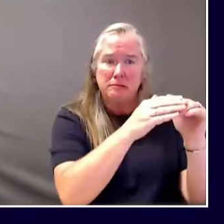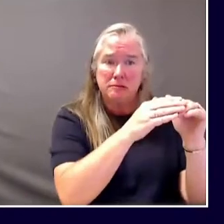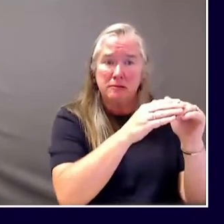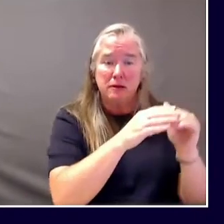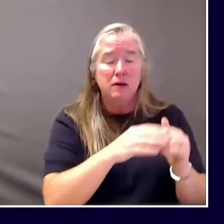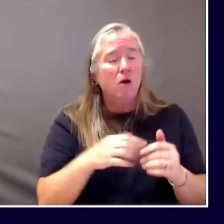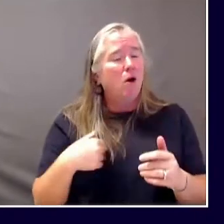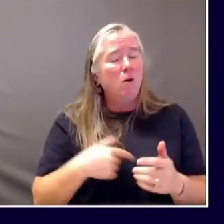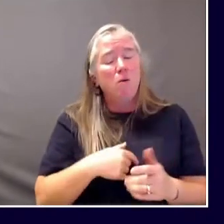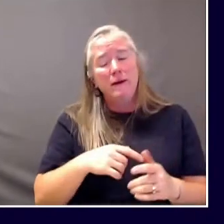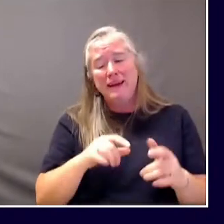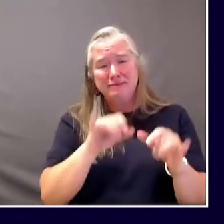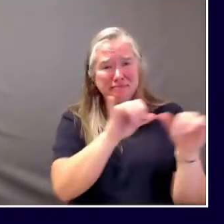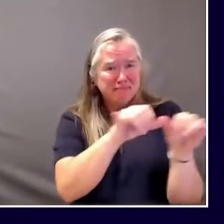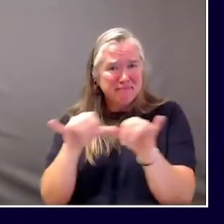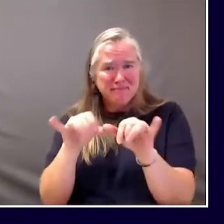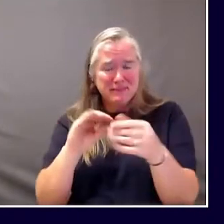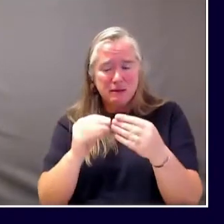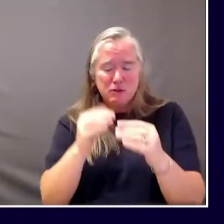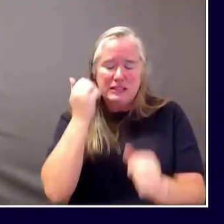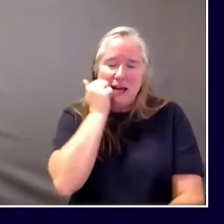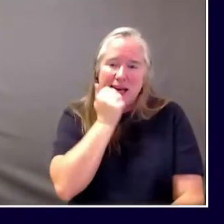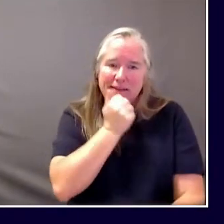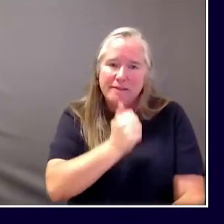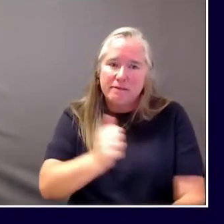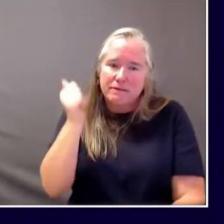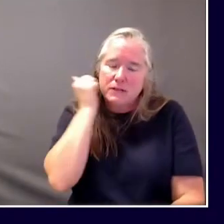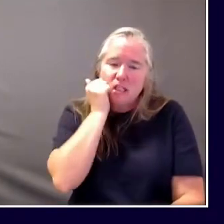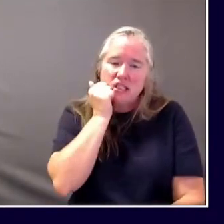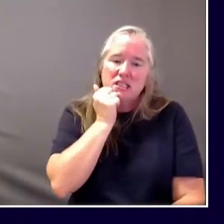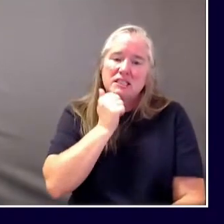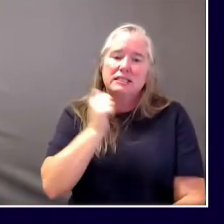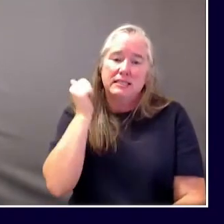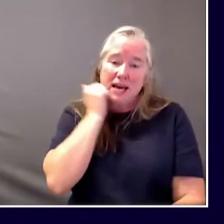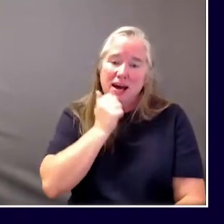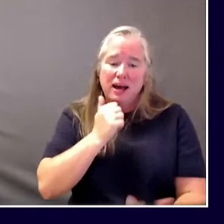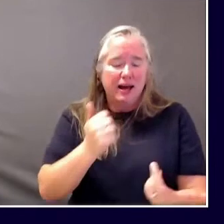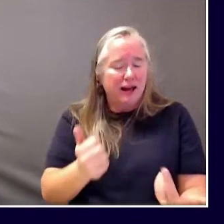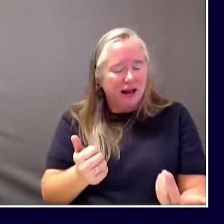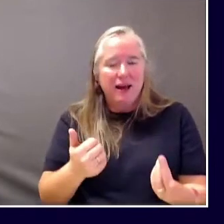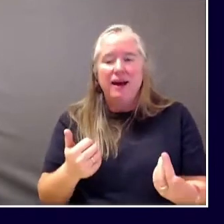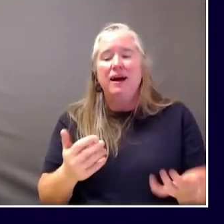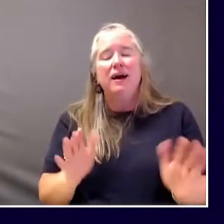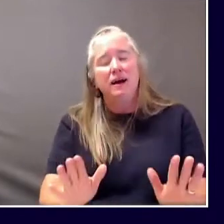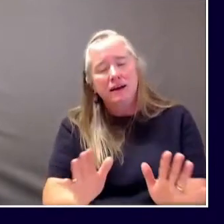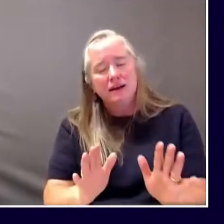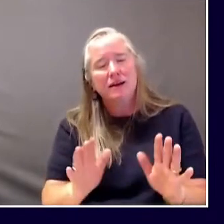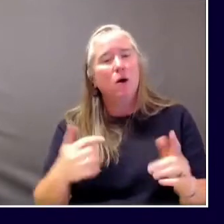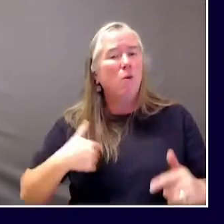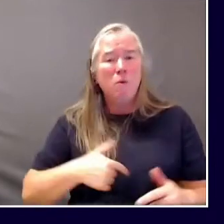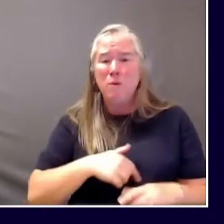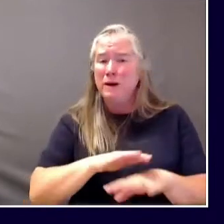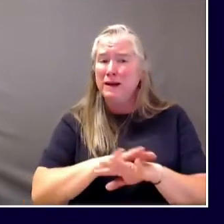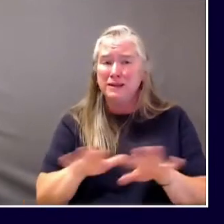and no decision has been made